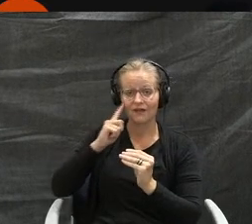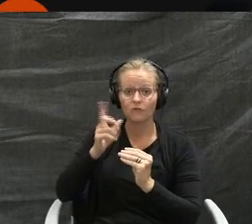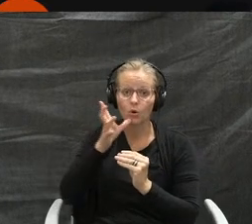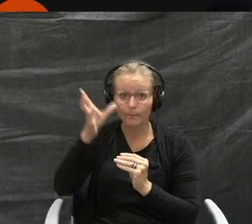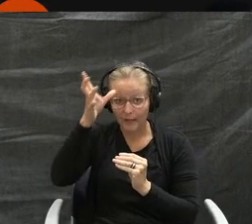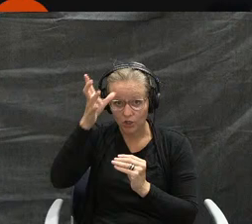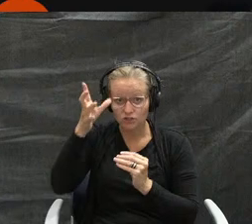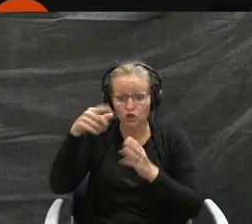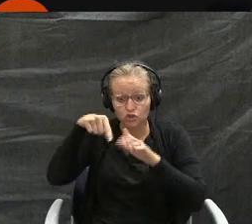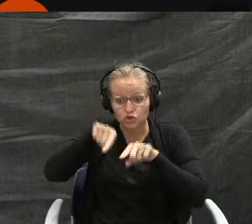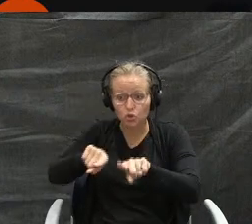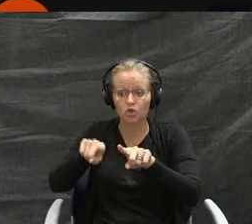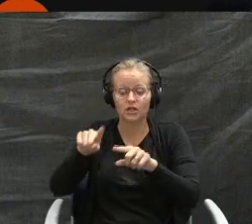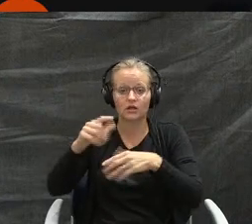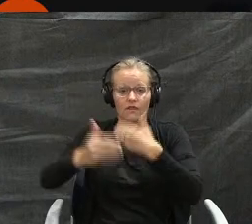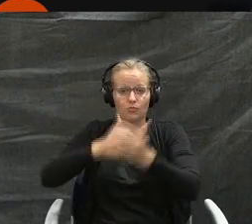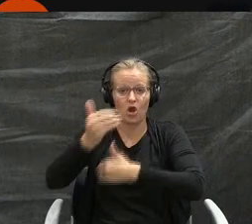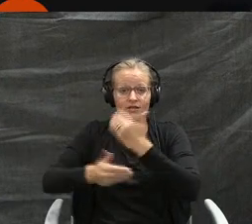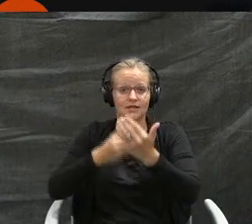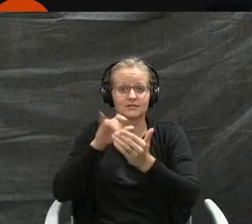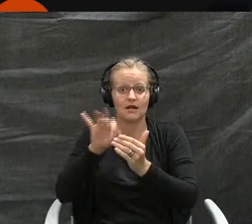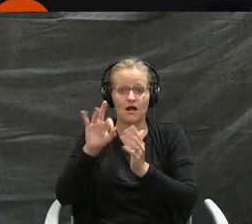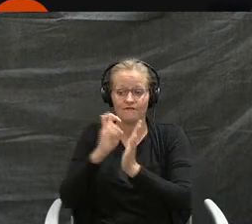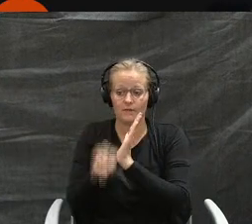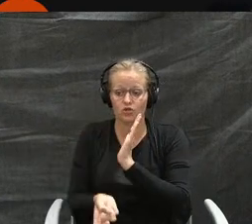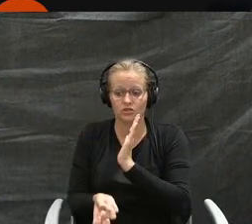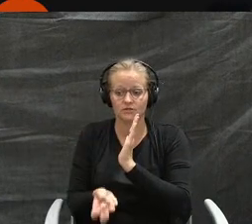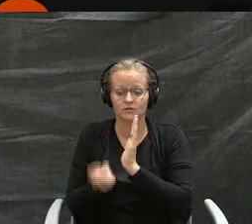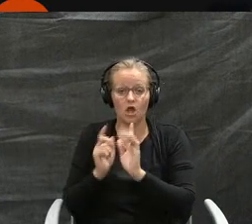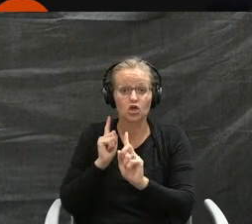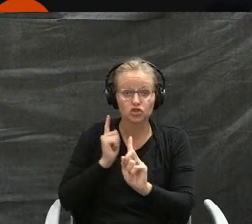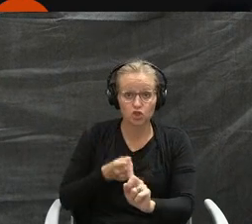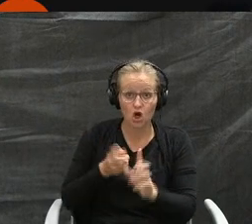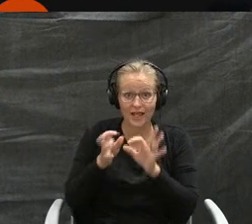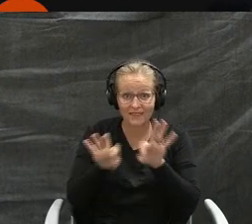Target language needs to be used in systematic, direct and